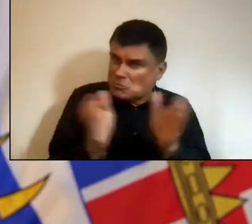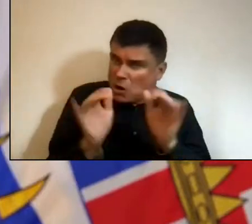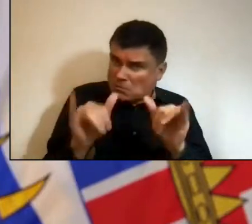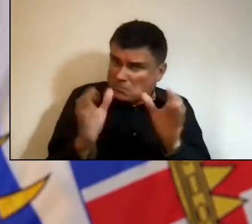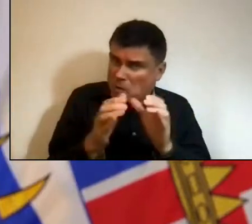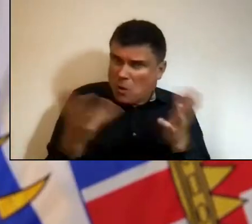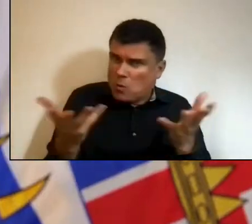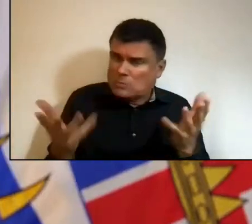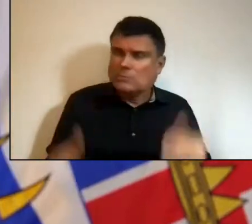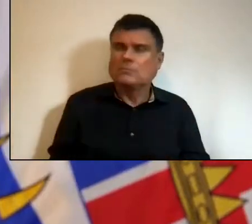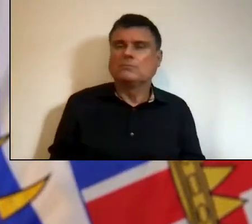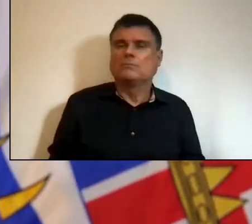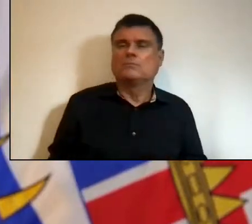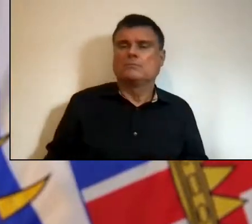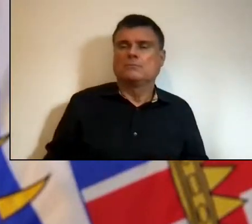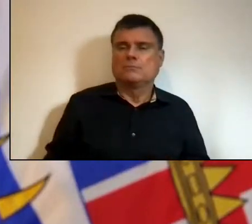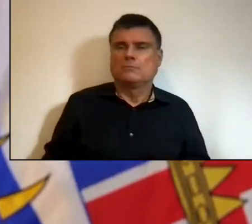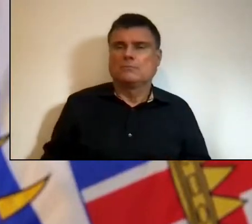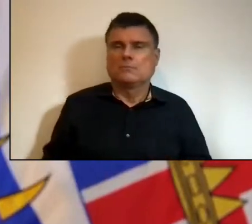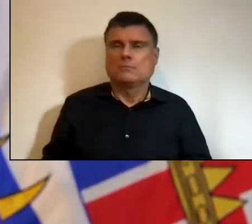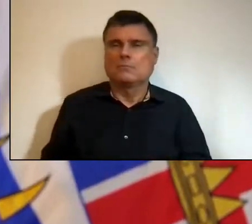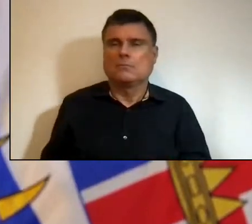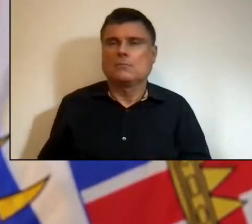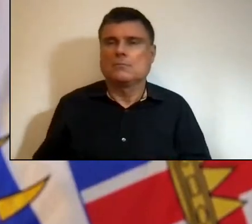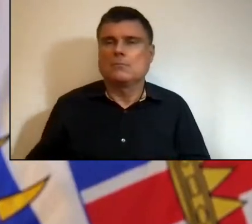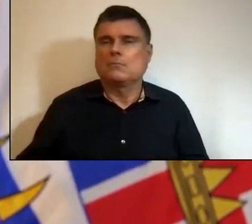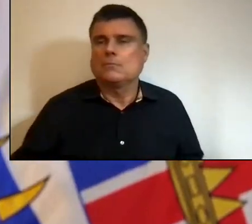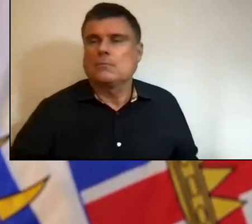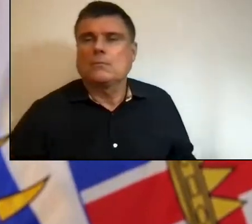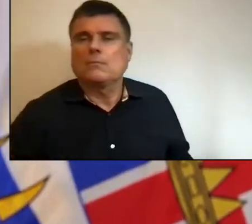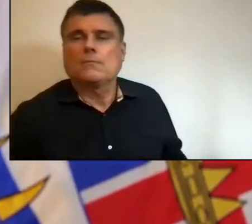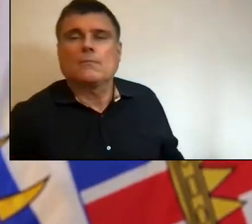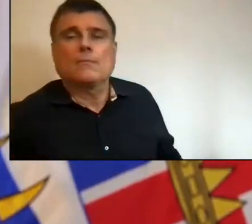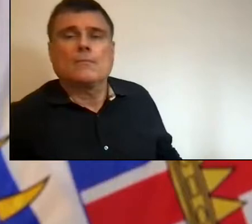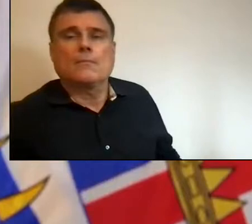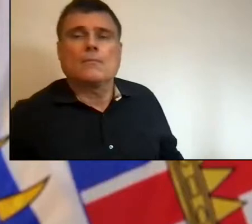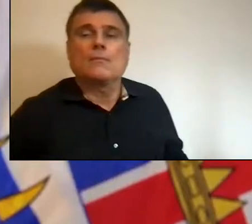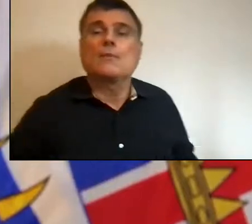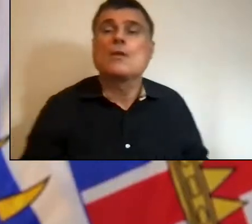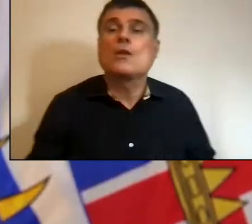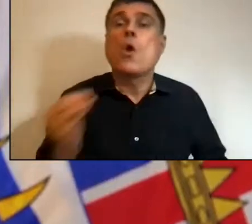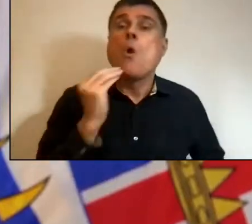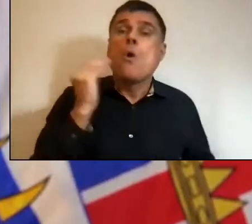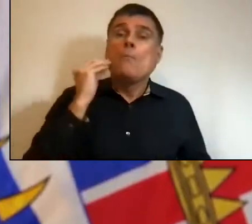changed. The personal gathering orders change, as I said, is